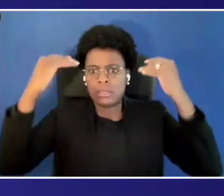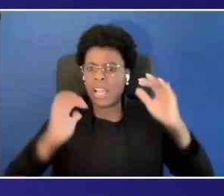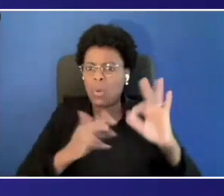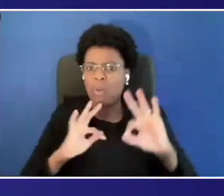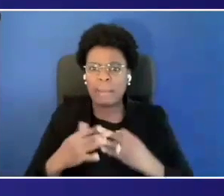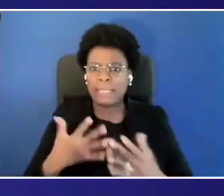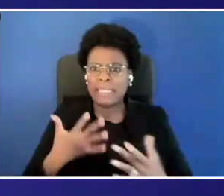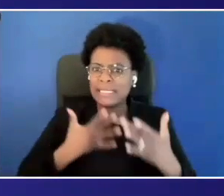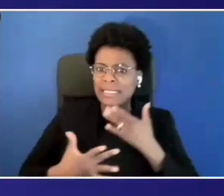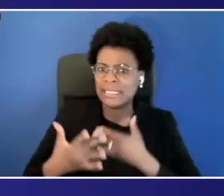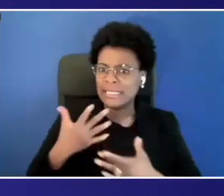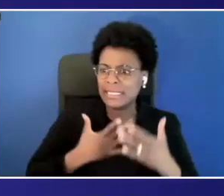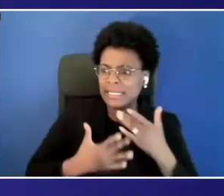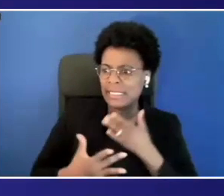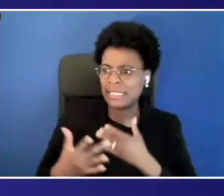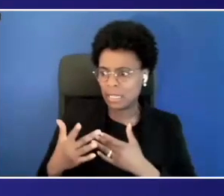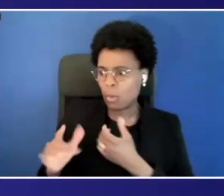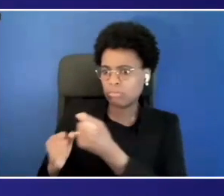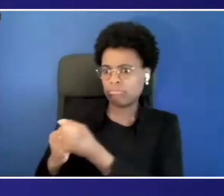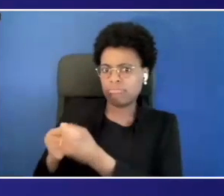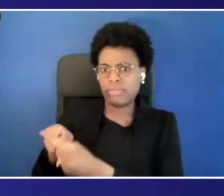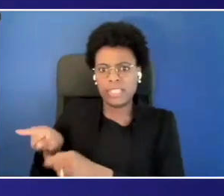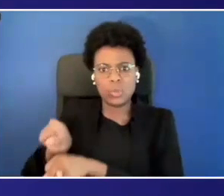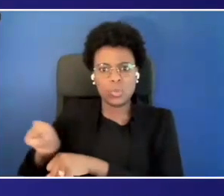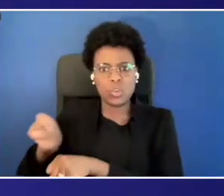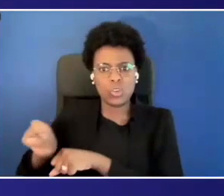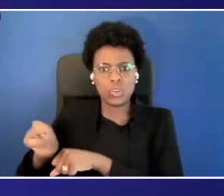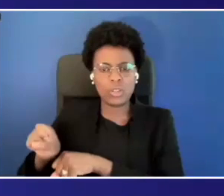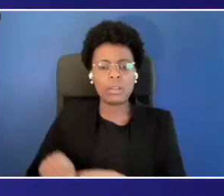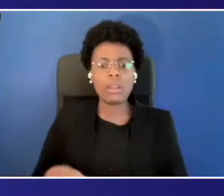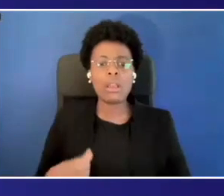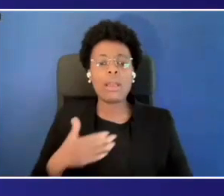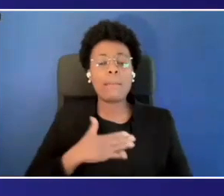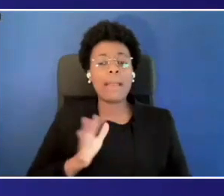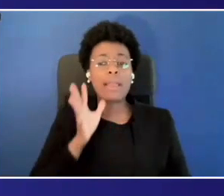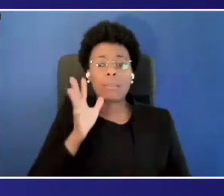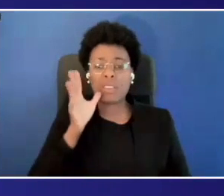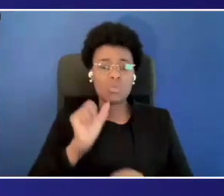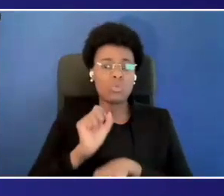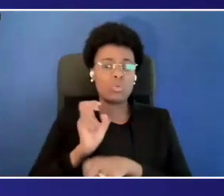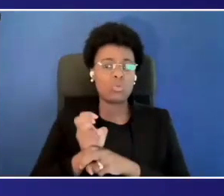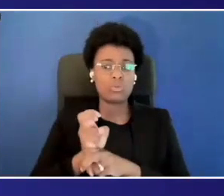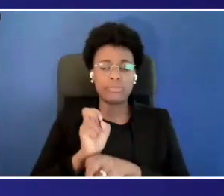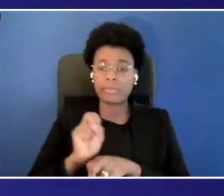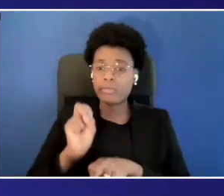feel is our calling. I grew up with parents who have always worked very hard to provide for me and my 3 siblings.